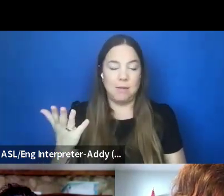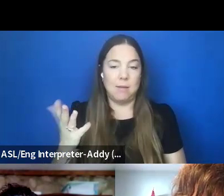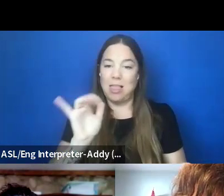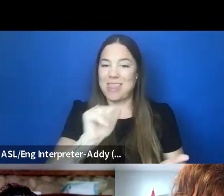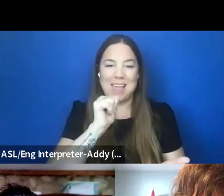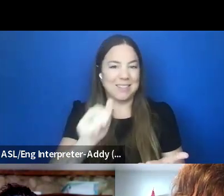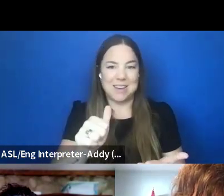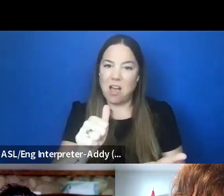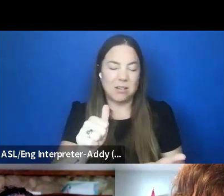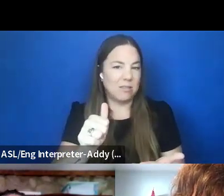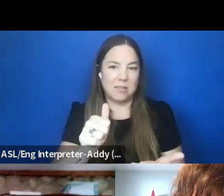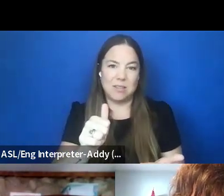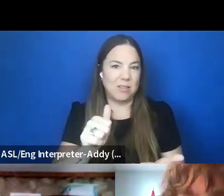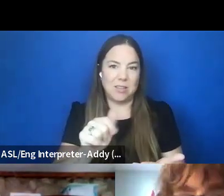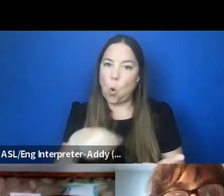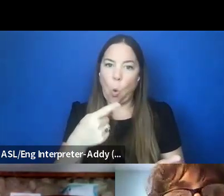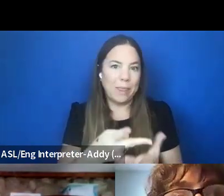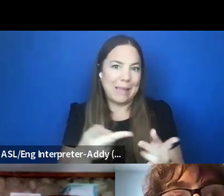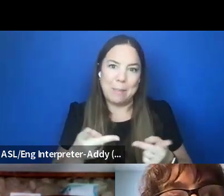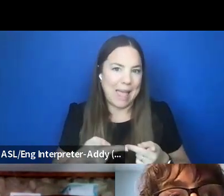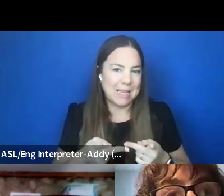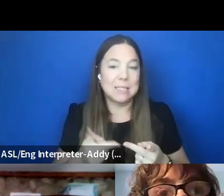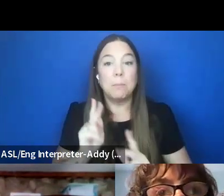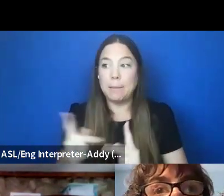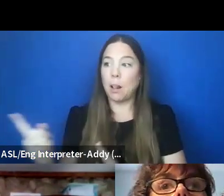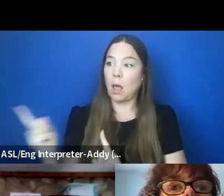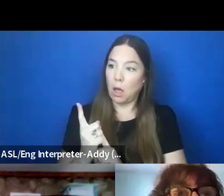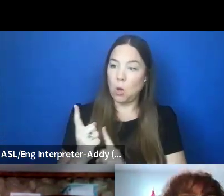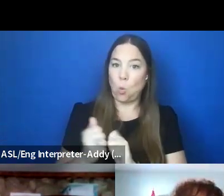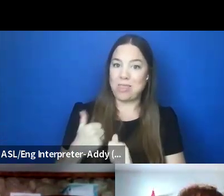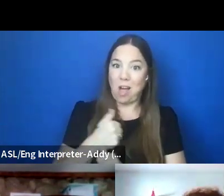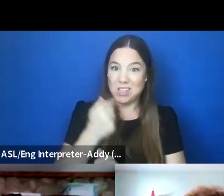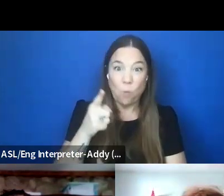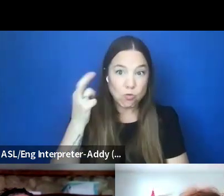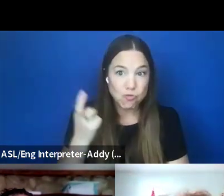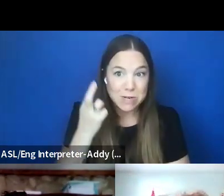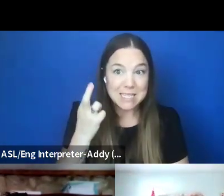Don Dew: the only places people come to us for a reason, and if we just ship them off to someplace else.